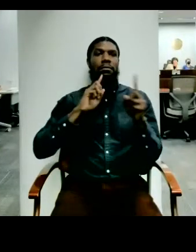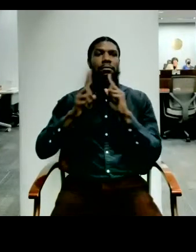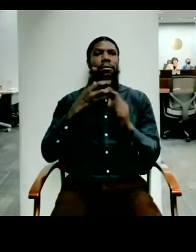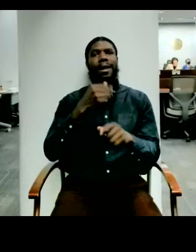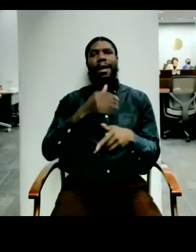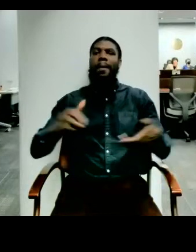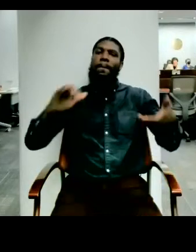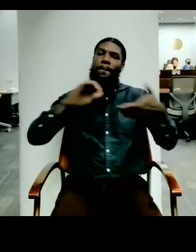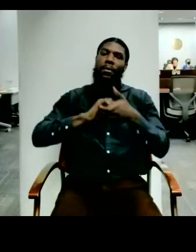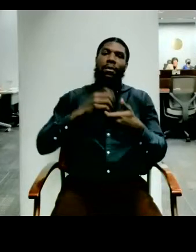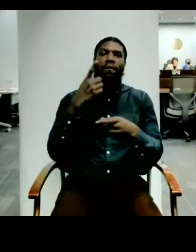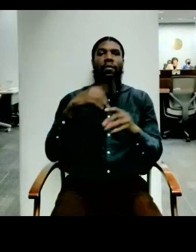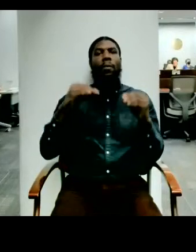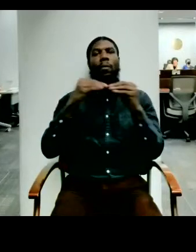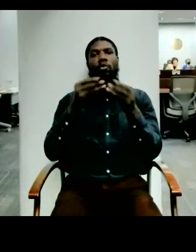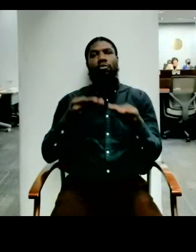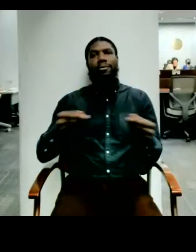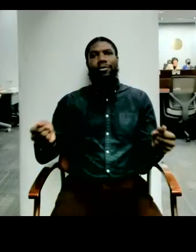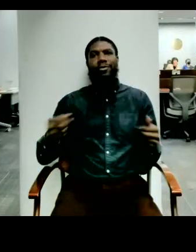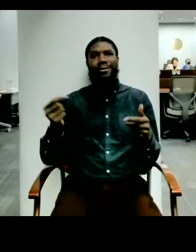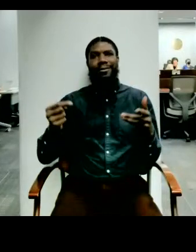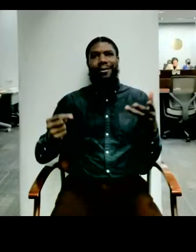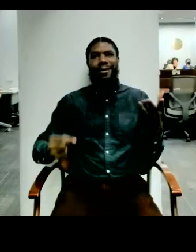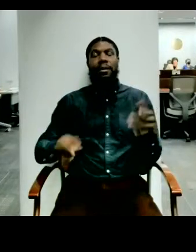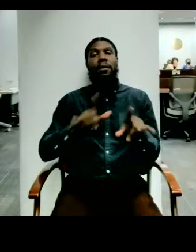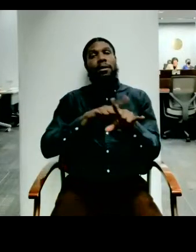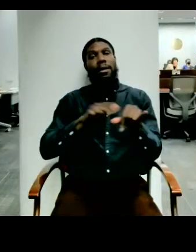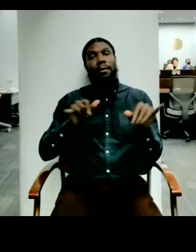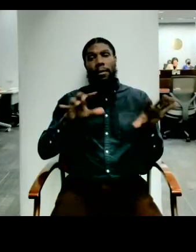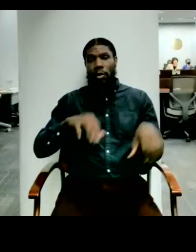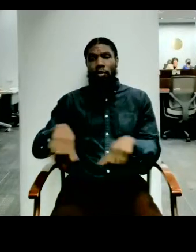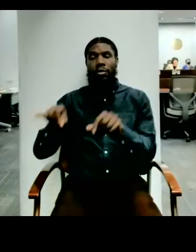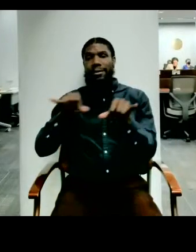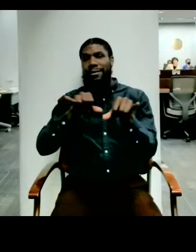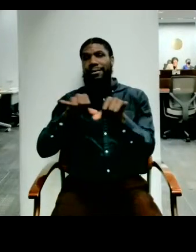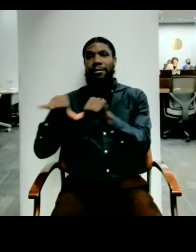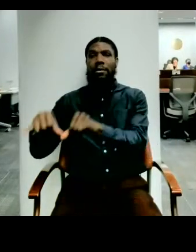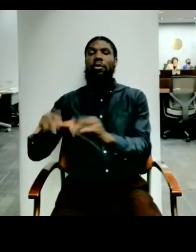creating solutions, as well holding similar meetings with interested stakeholders like